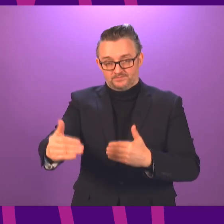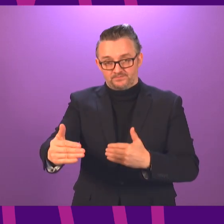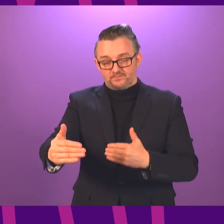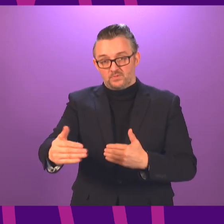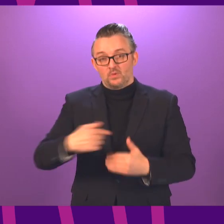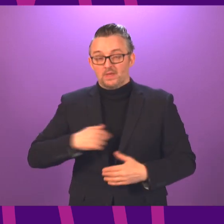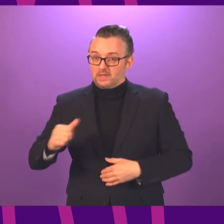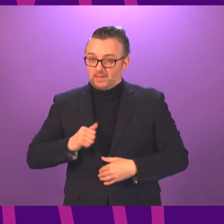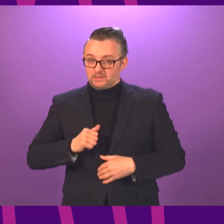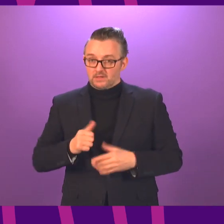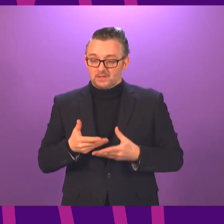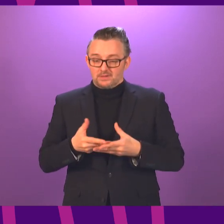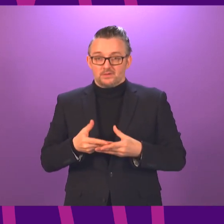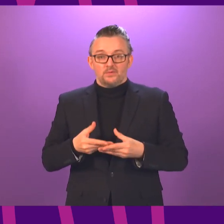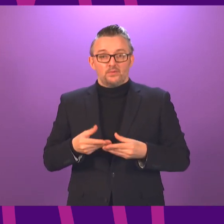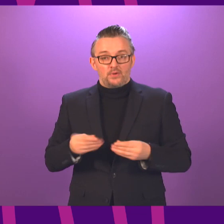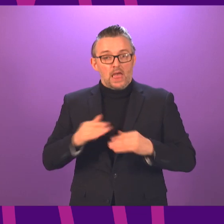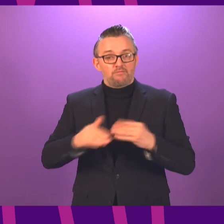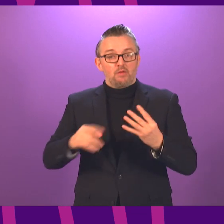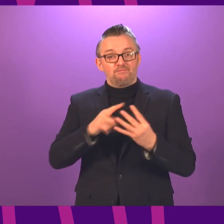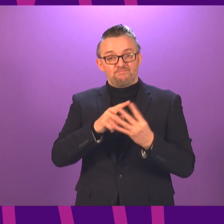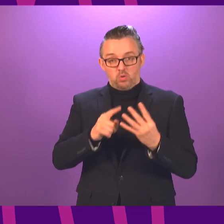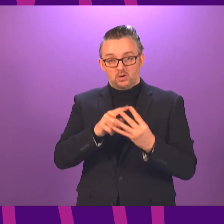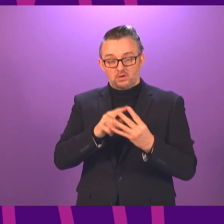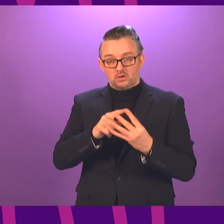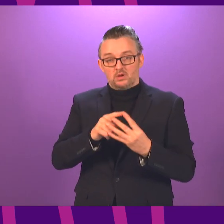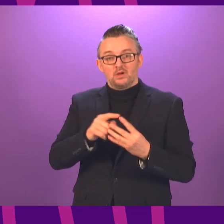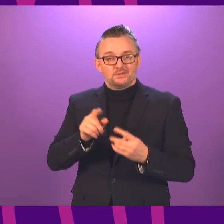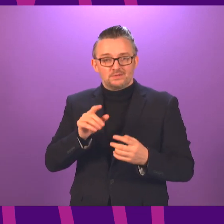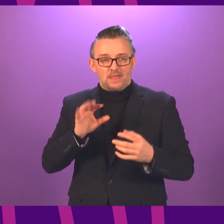a progressive easing of the current level 4 restrictions that apply across most of the